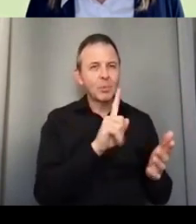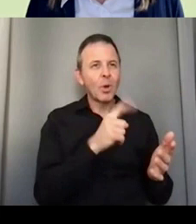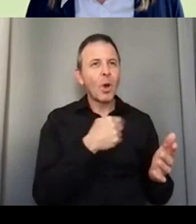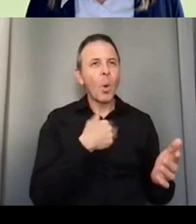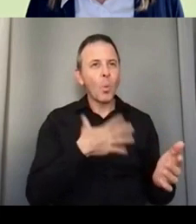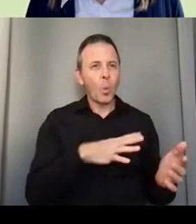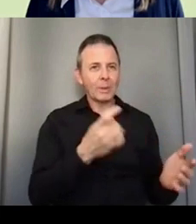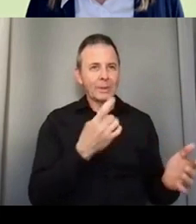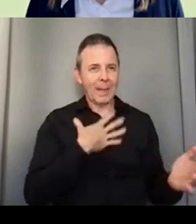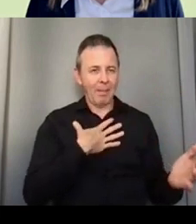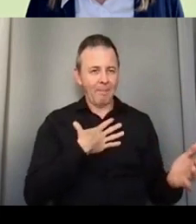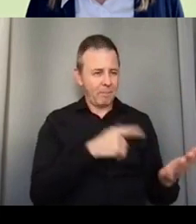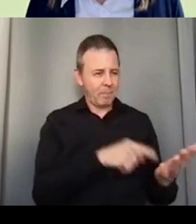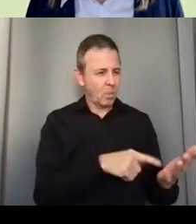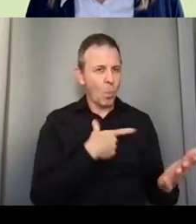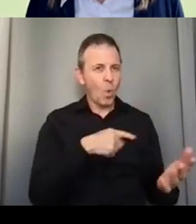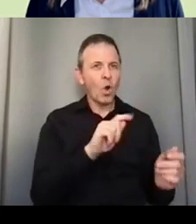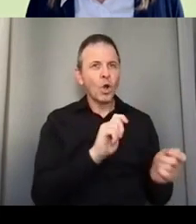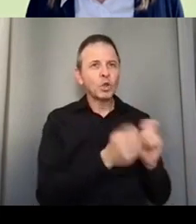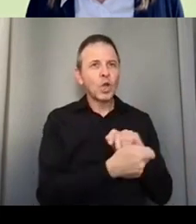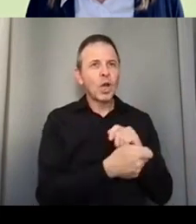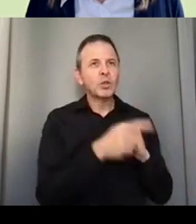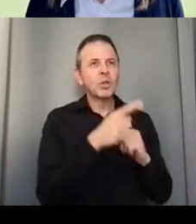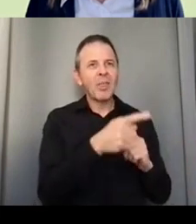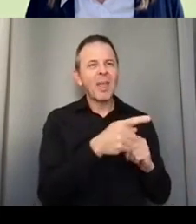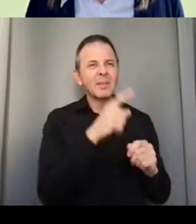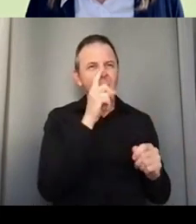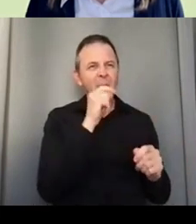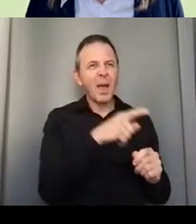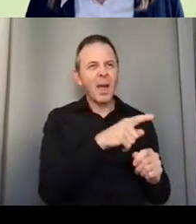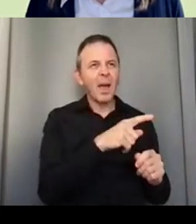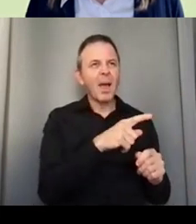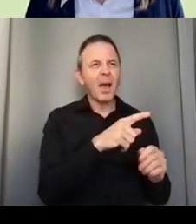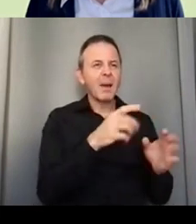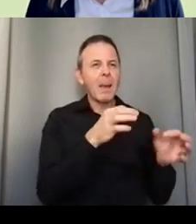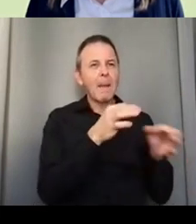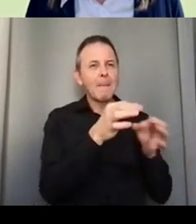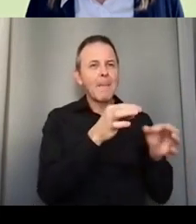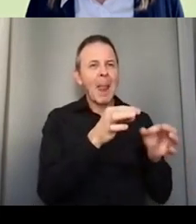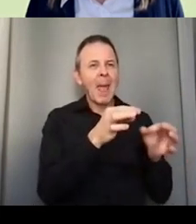finished before this can be usually corrected with a plan variation that can